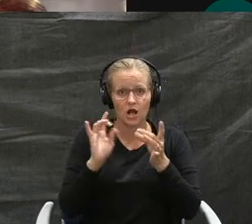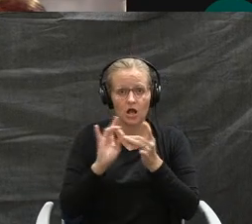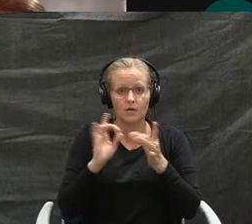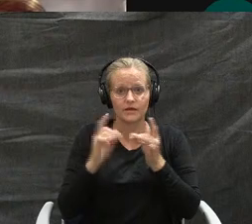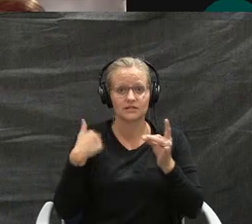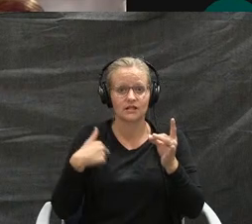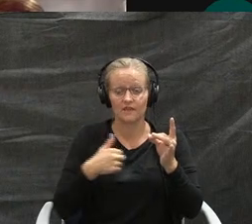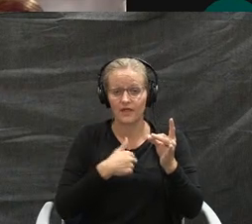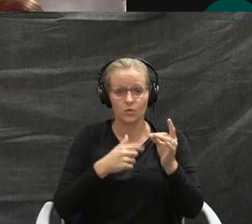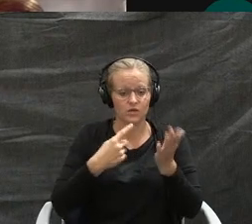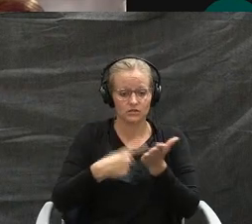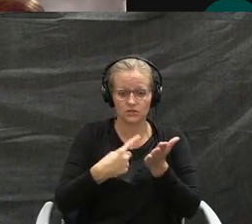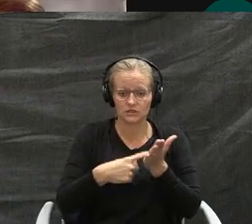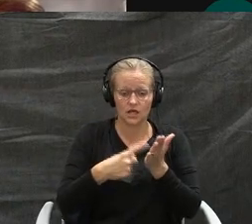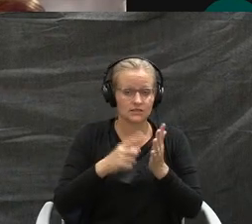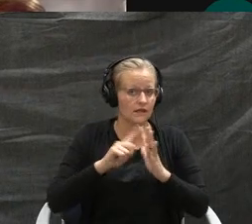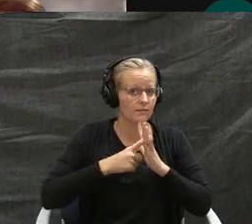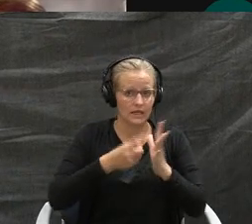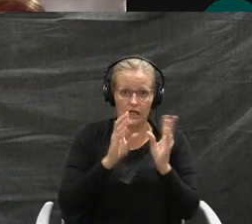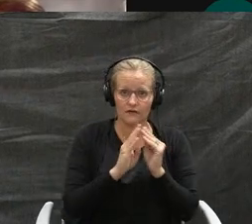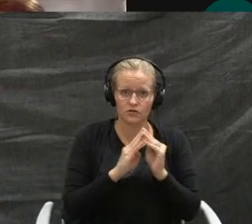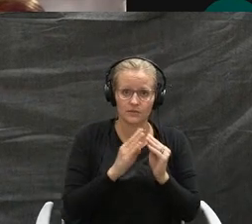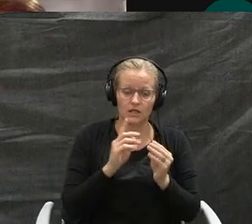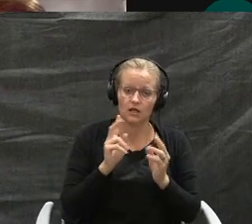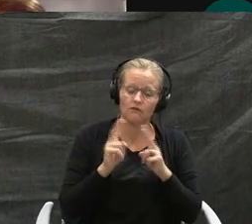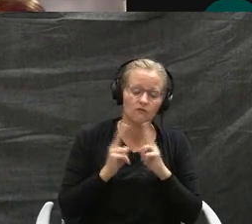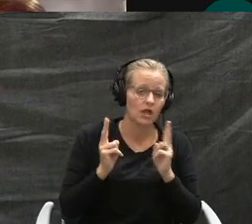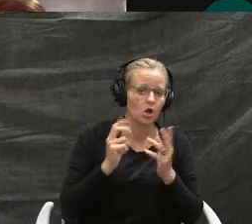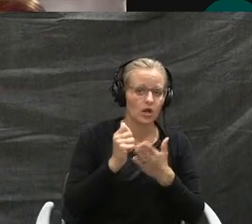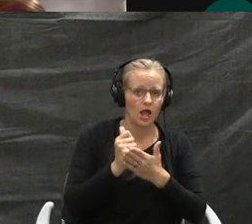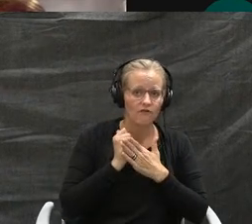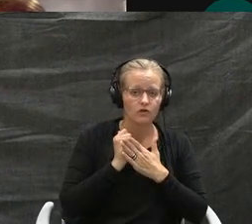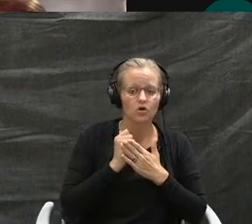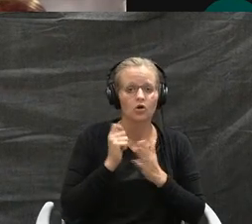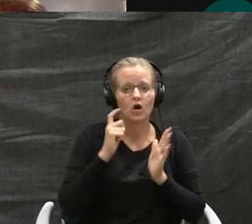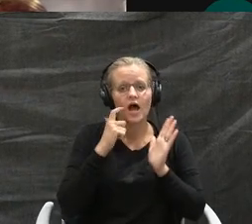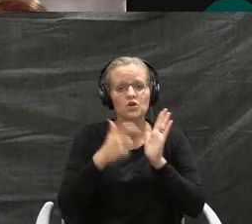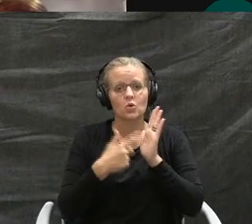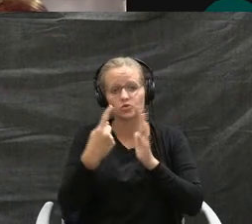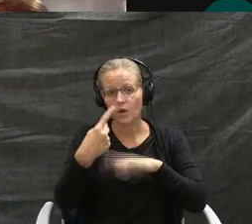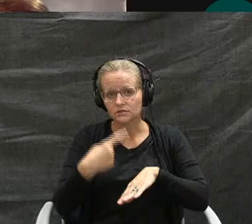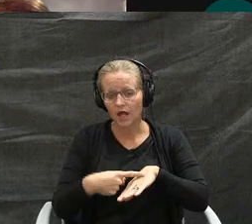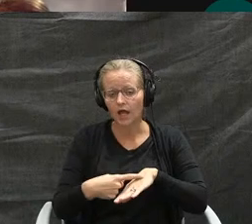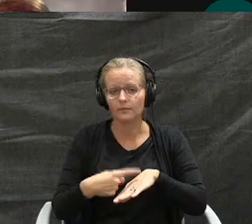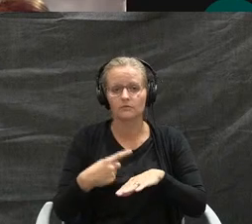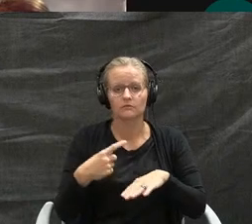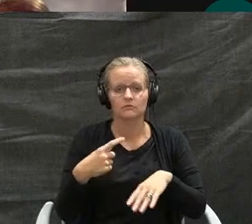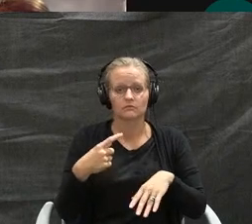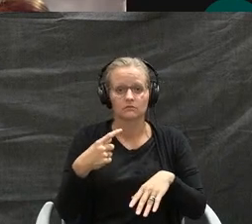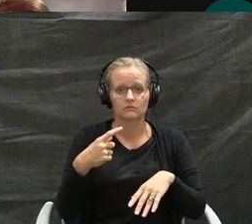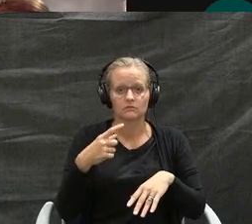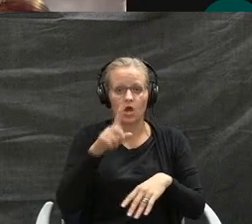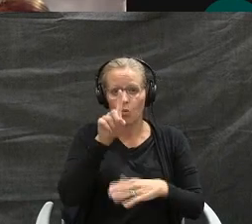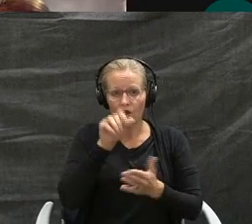were very helpful and undersea. I saw it one time there was there was close to 1500 people I know what the current number is